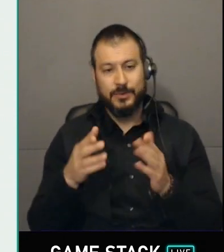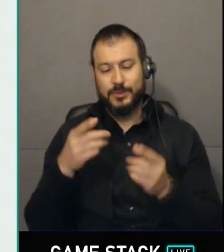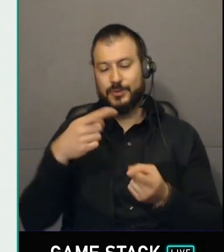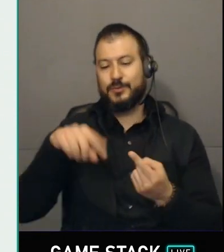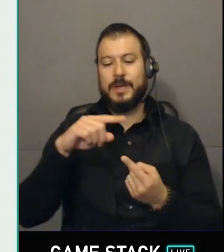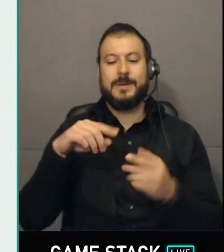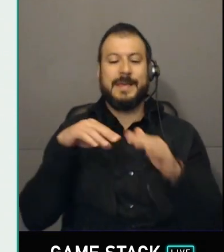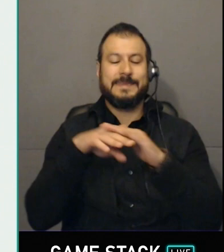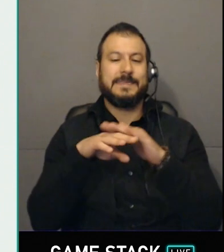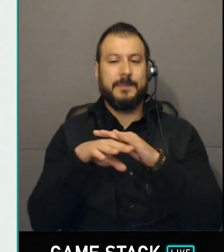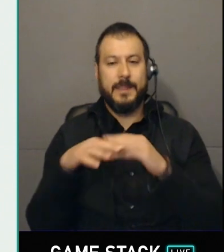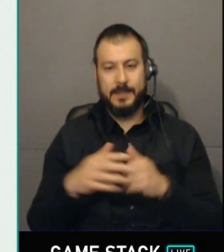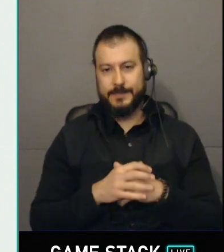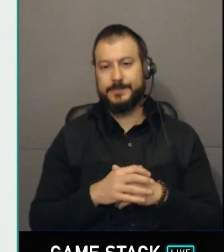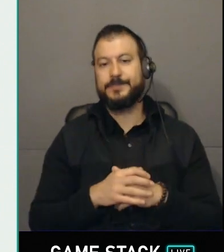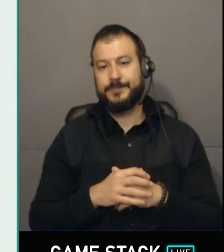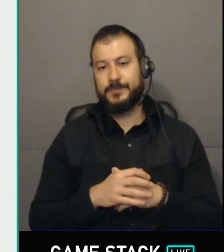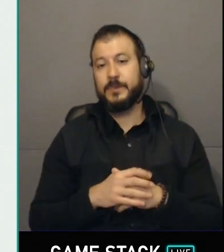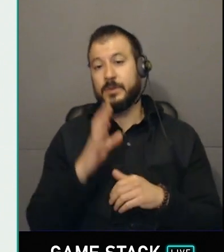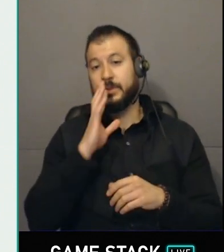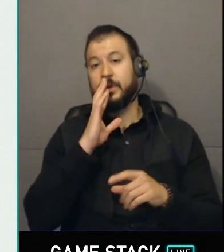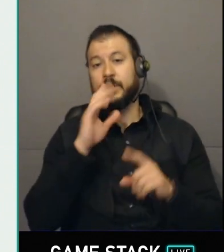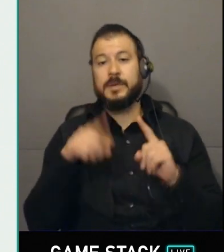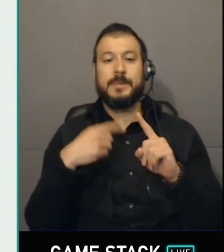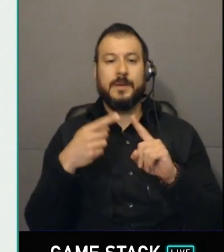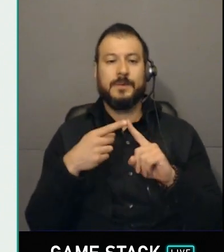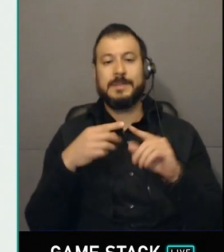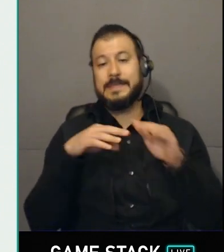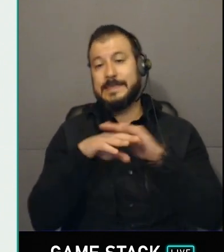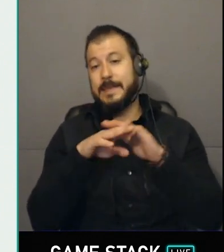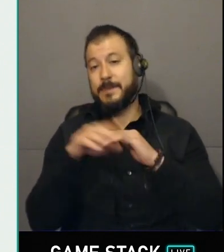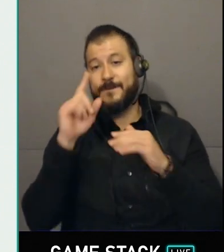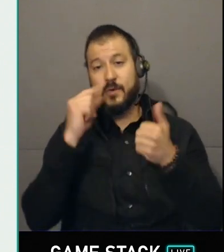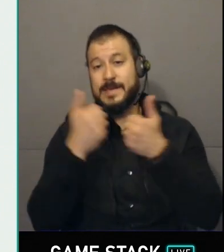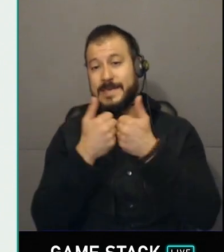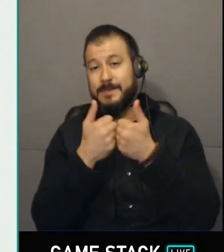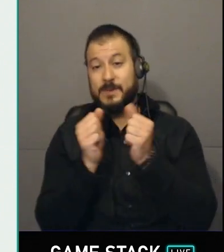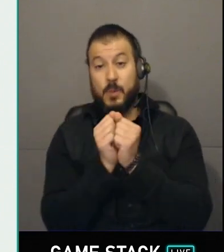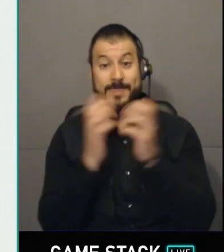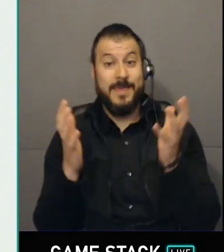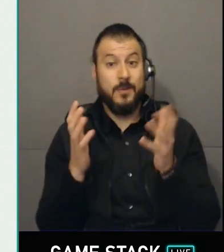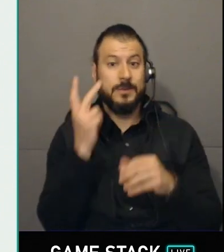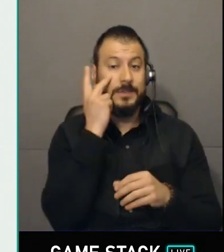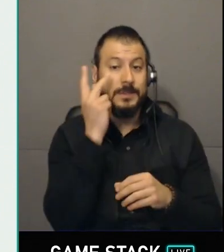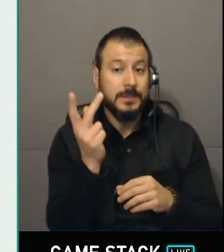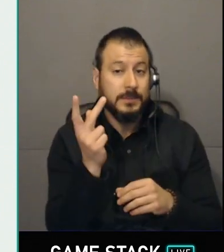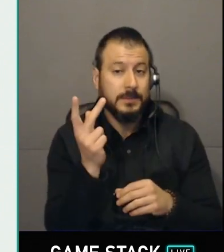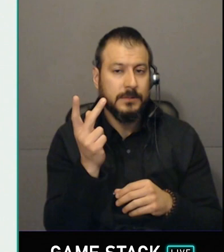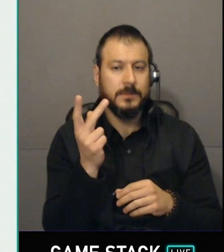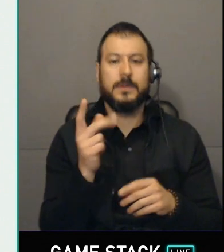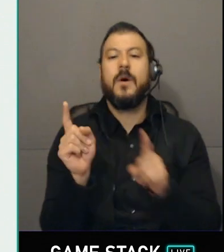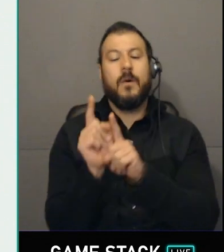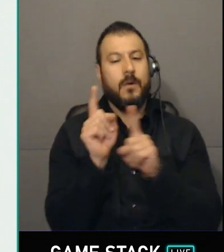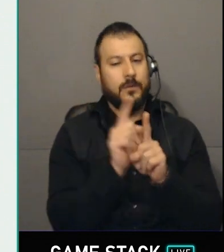We’ll talk about accessibility for gamers without sight, as well as deaf and hard of hearing gamers.